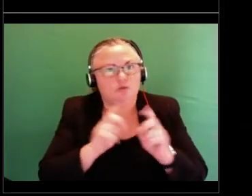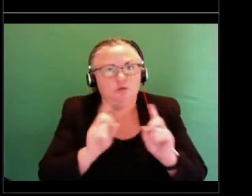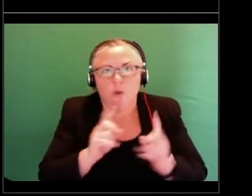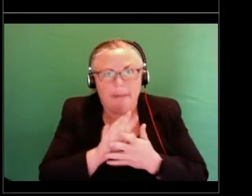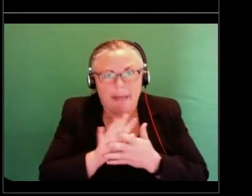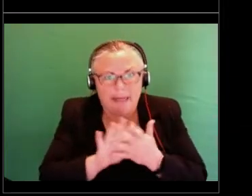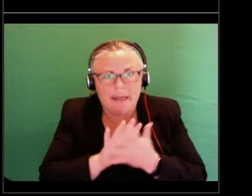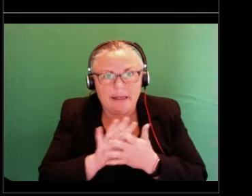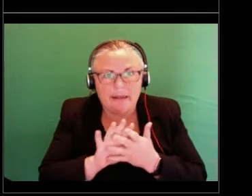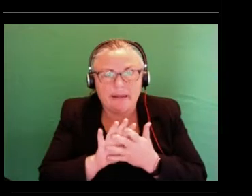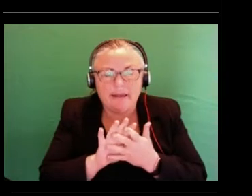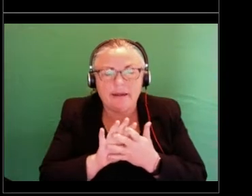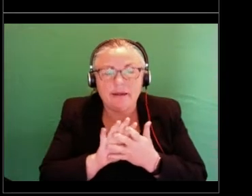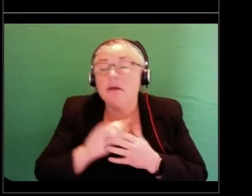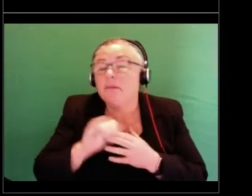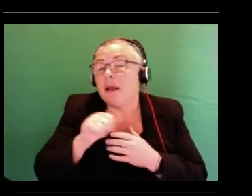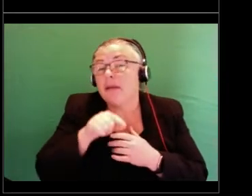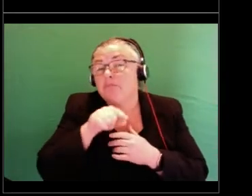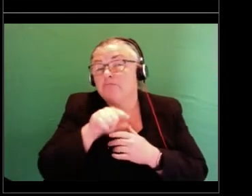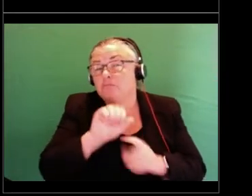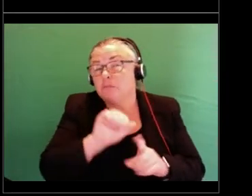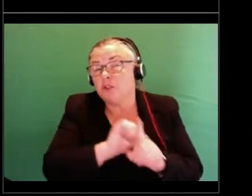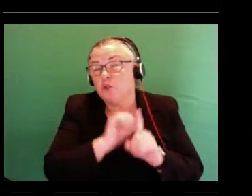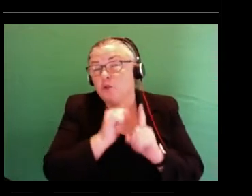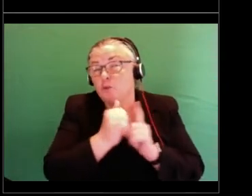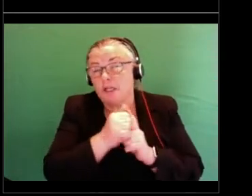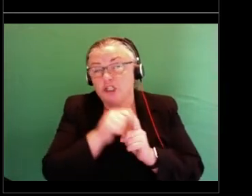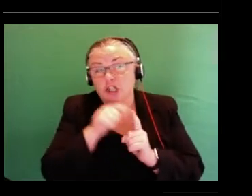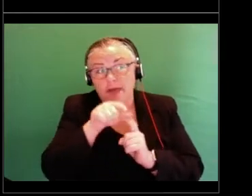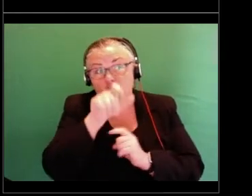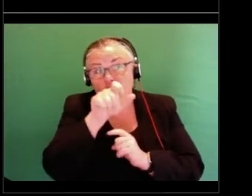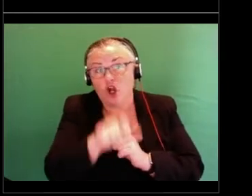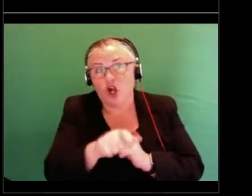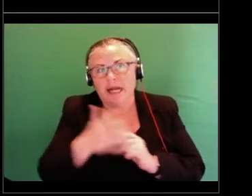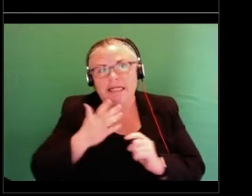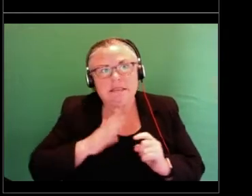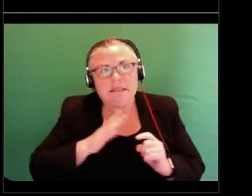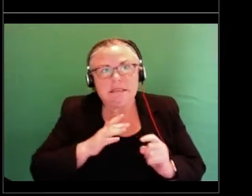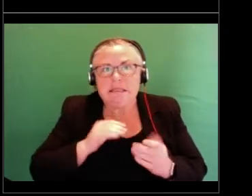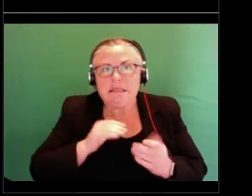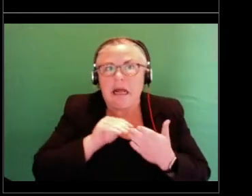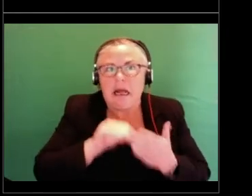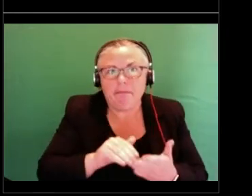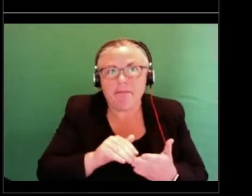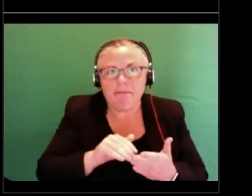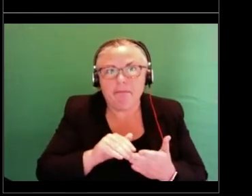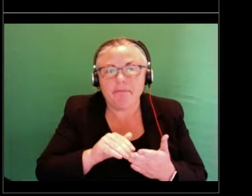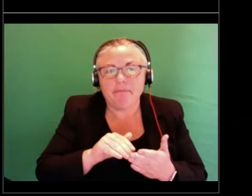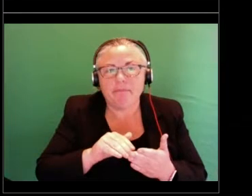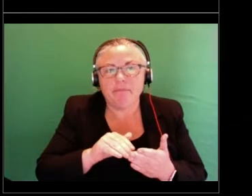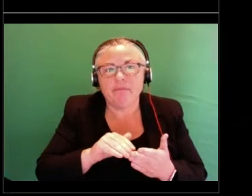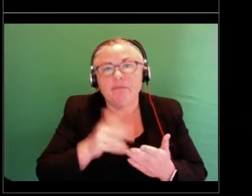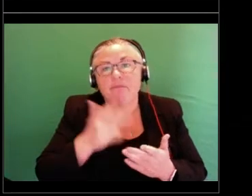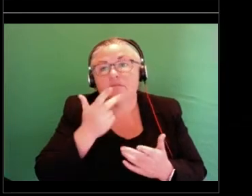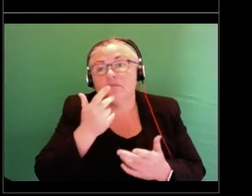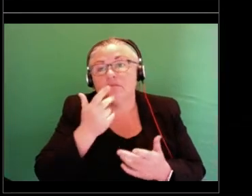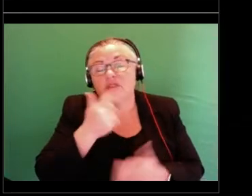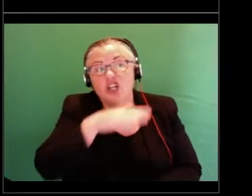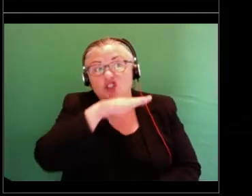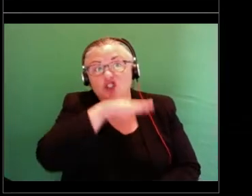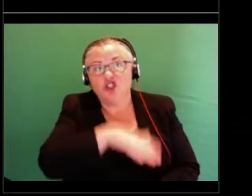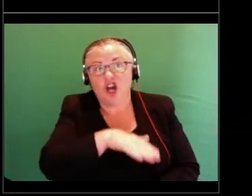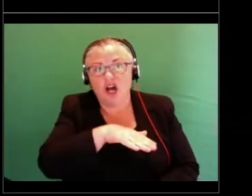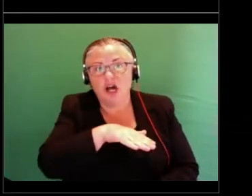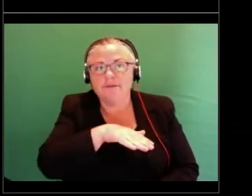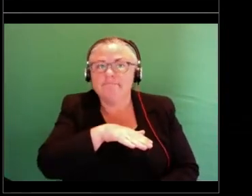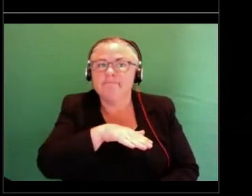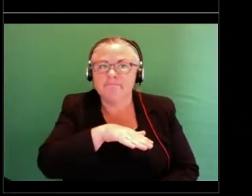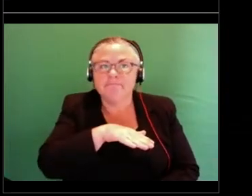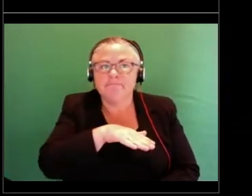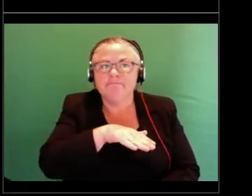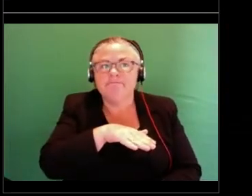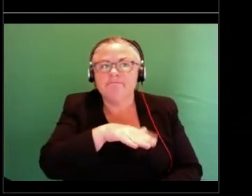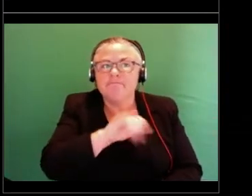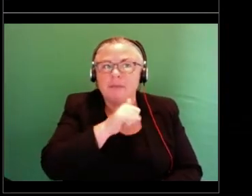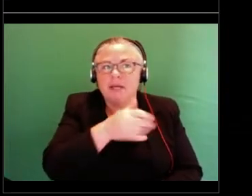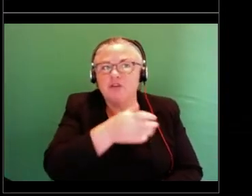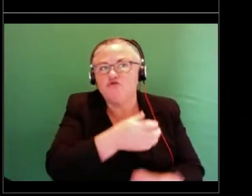sometimes there are delays because we need further information from the client or further